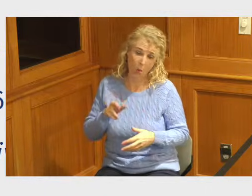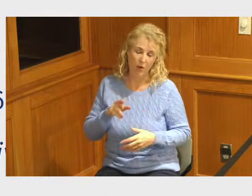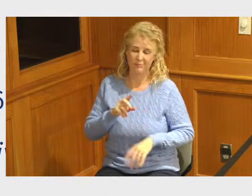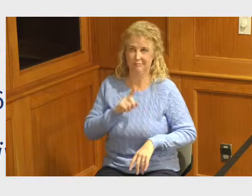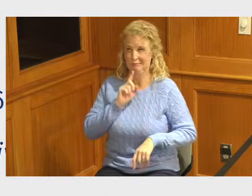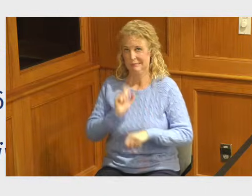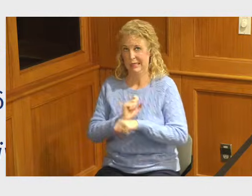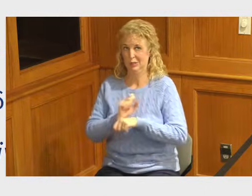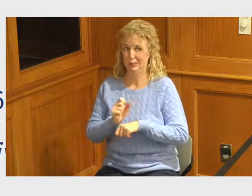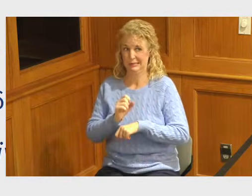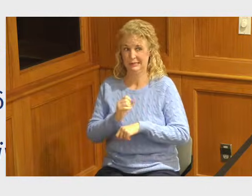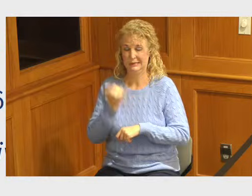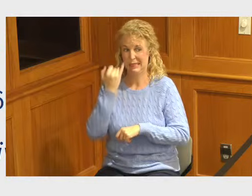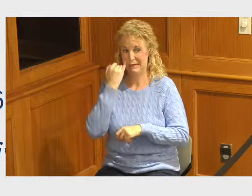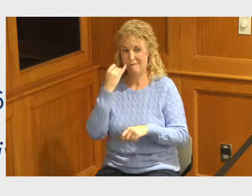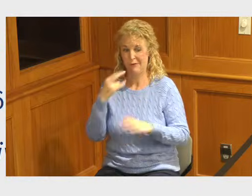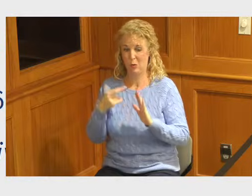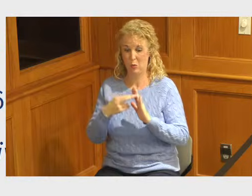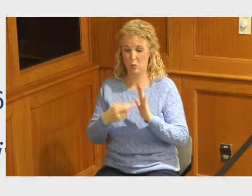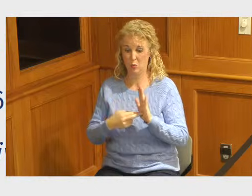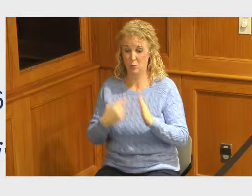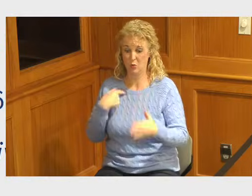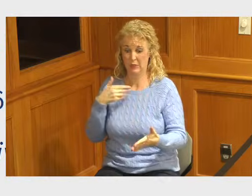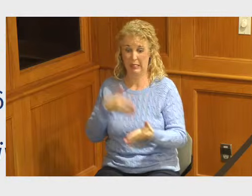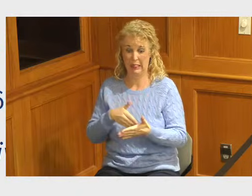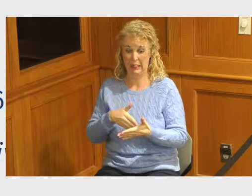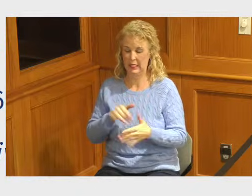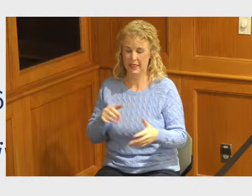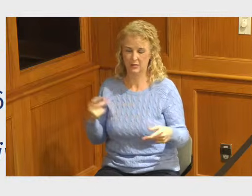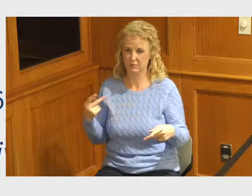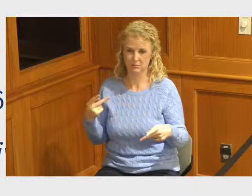the consequences are of that, but I don't think any of us want to face that. or the other is we're